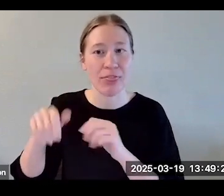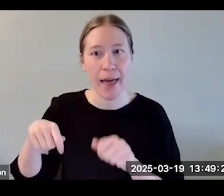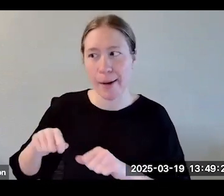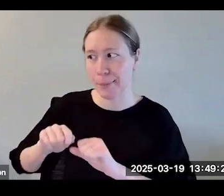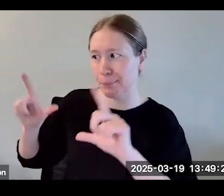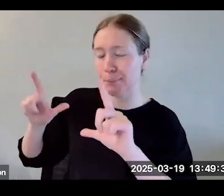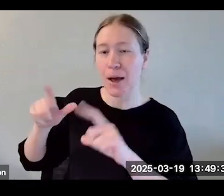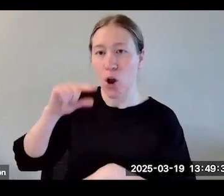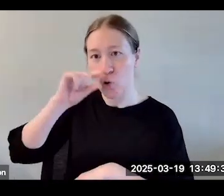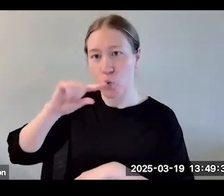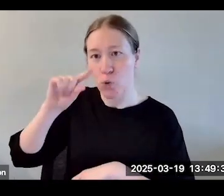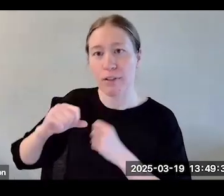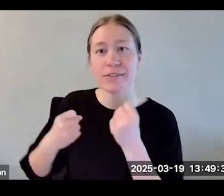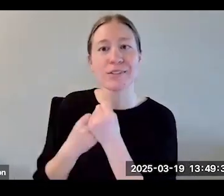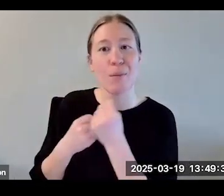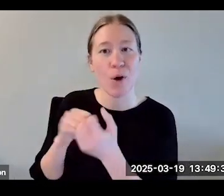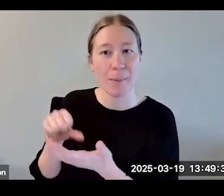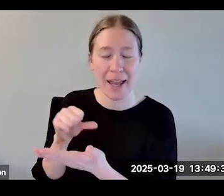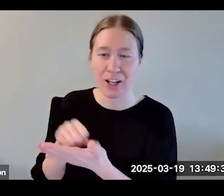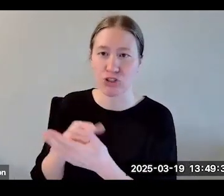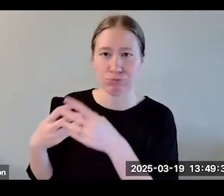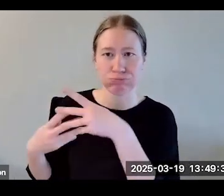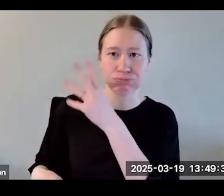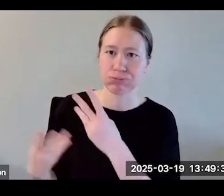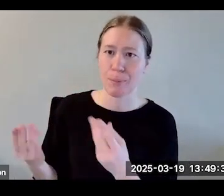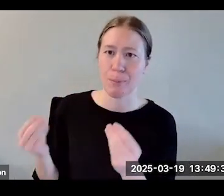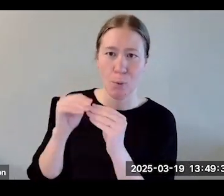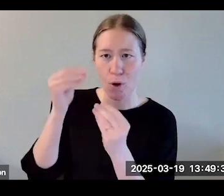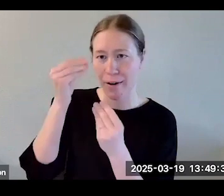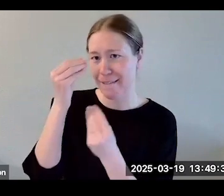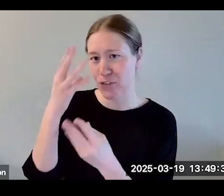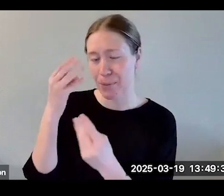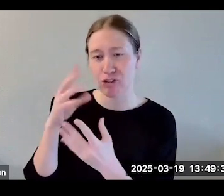which provides a lot more information about Google Docs accessibility.